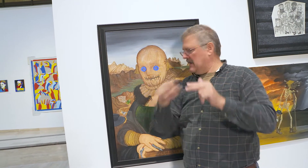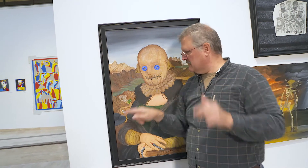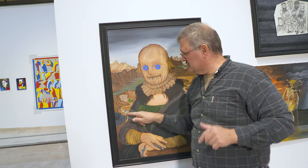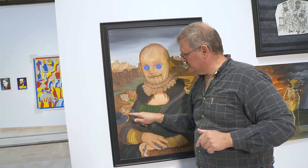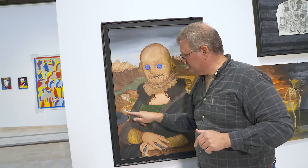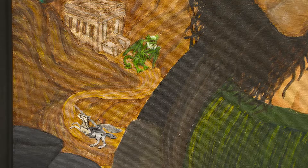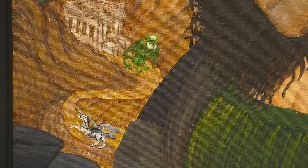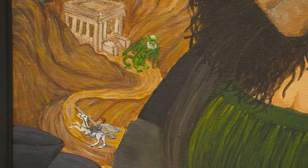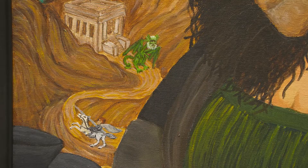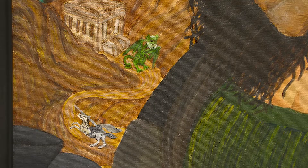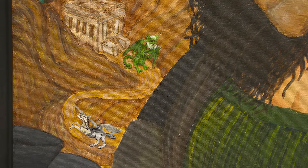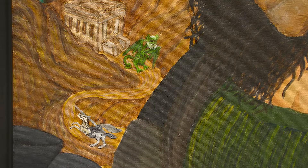in the Volta building.